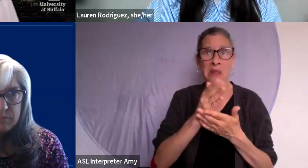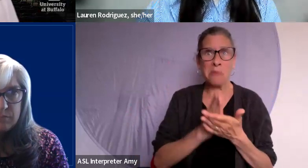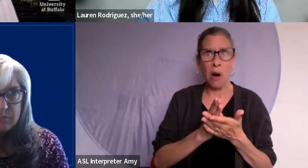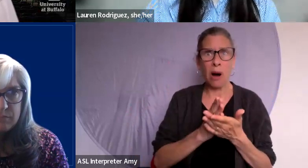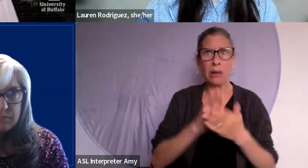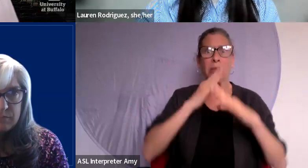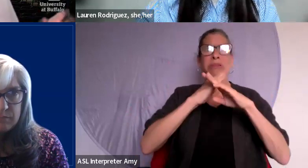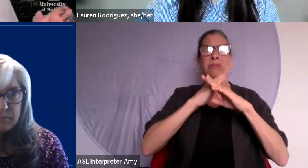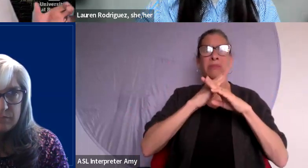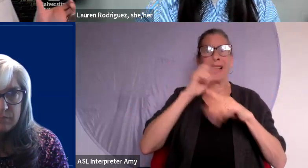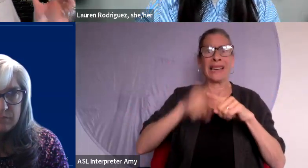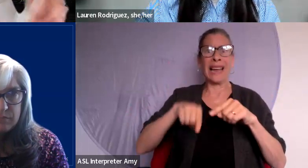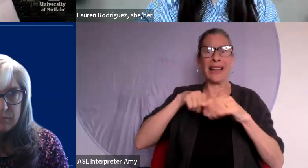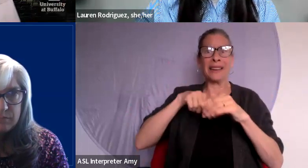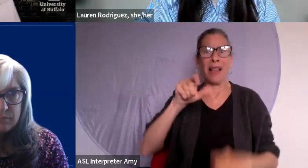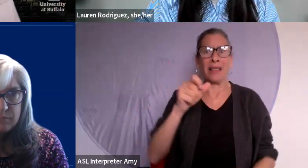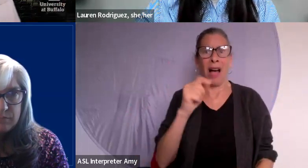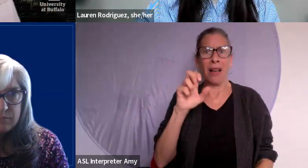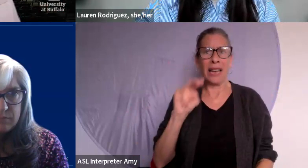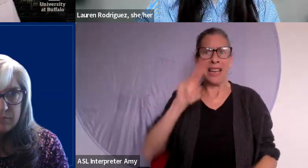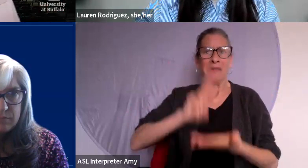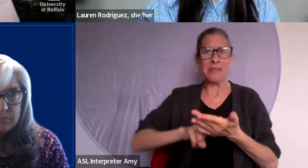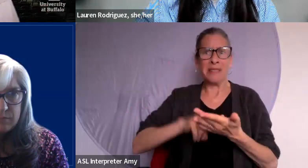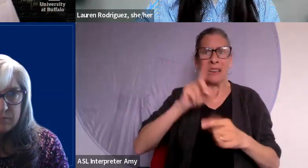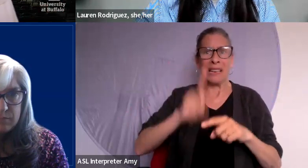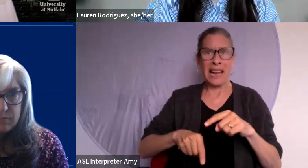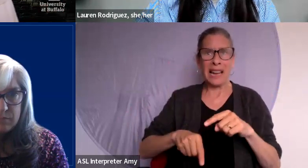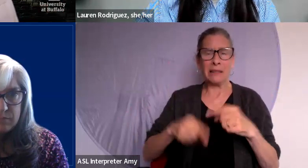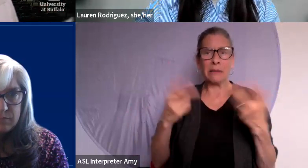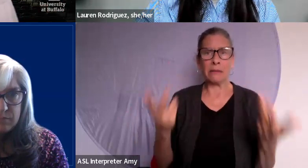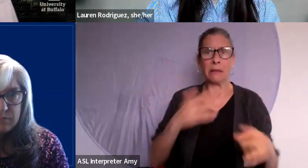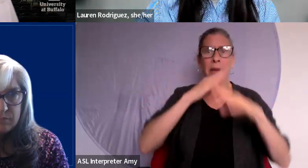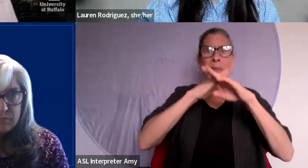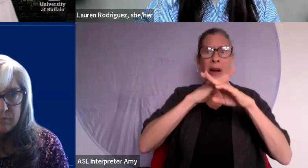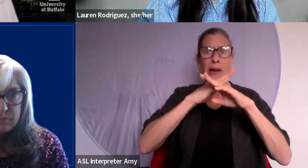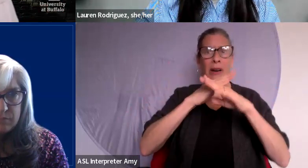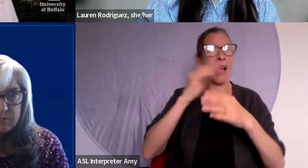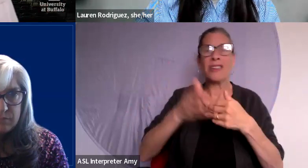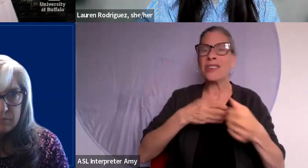could be, you know, something that's inaccessible. And if that's a barrier, it doesn't matter if everything else is